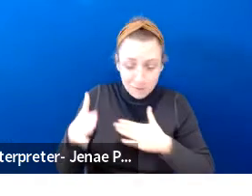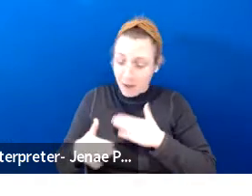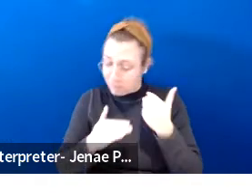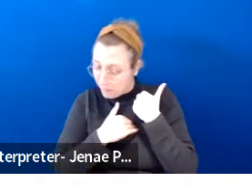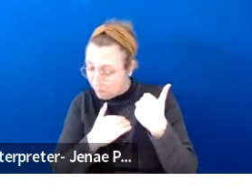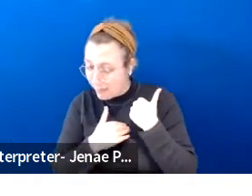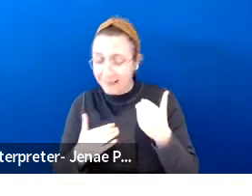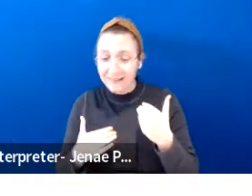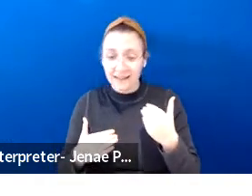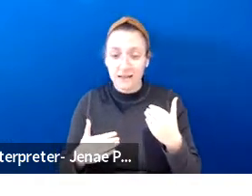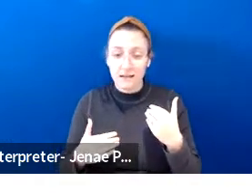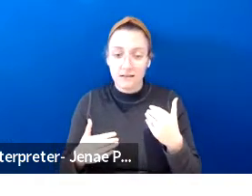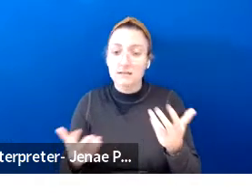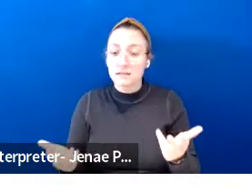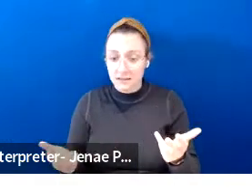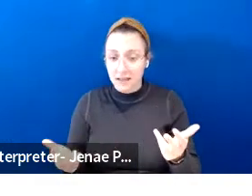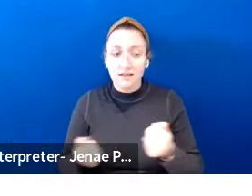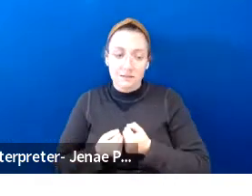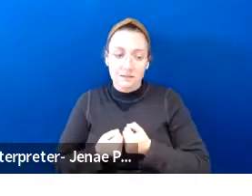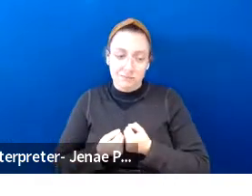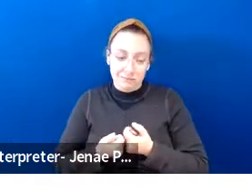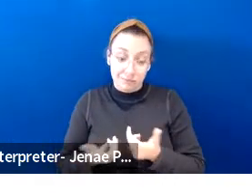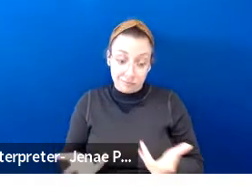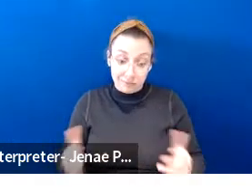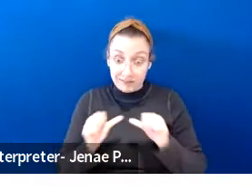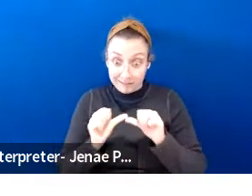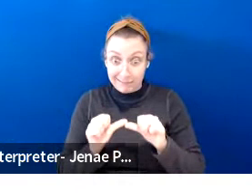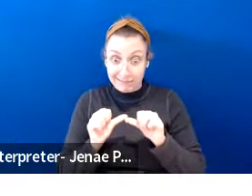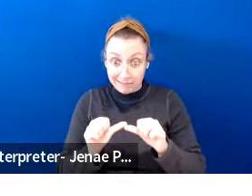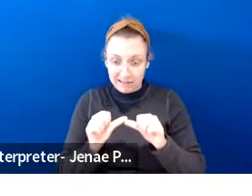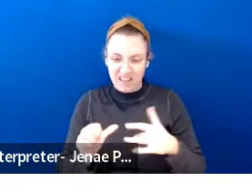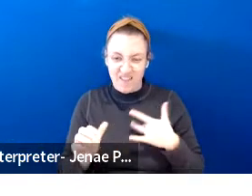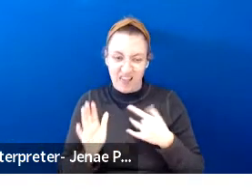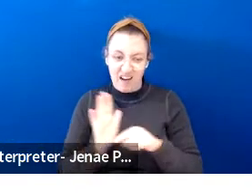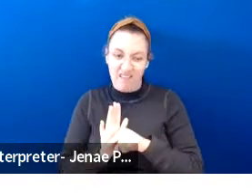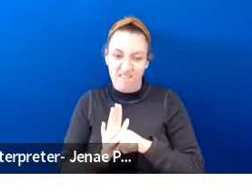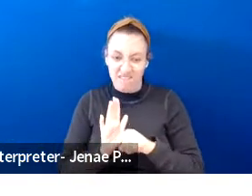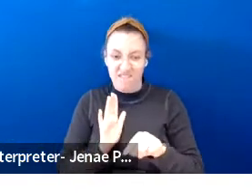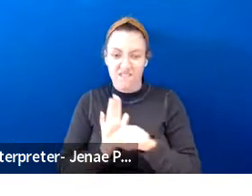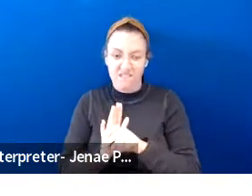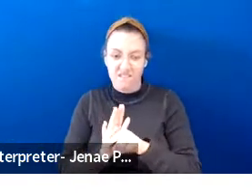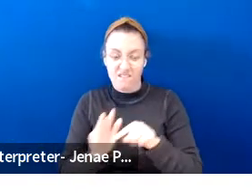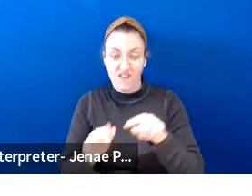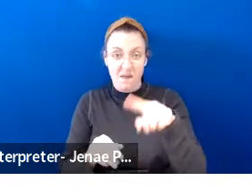and then we see burnout continue as we start to have a negative and cynical view of the world and about others as well.